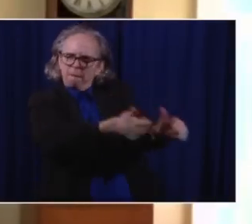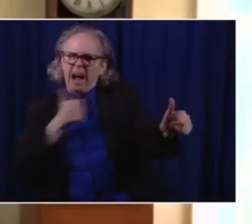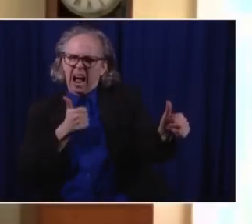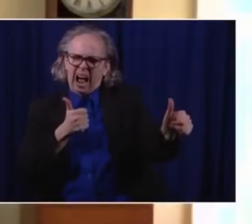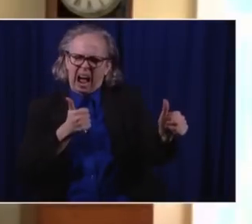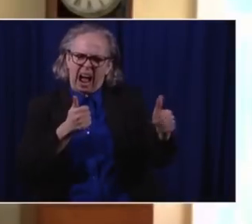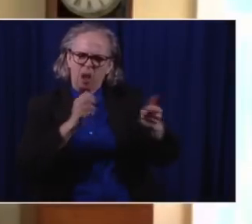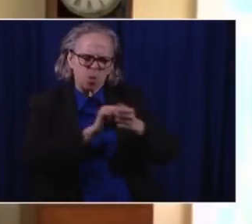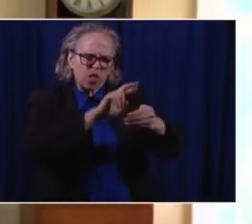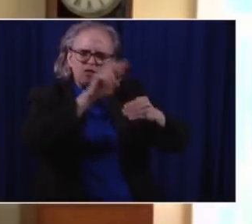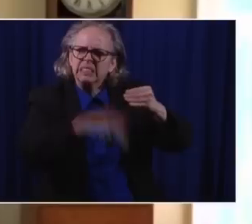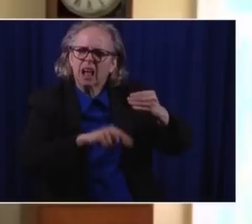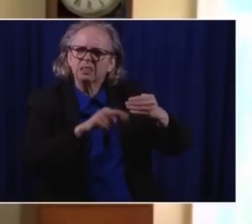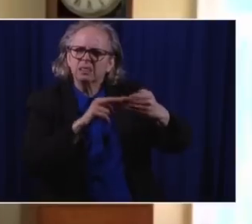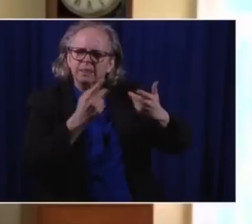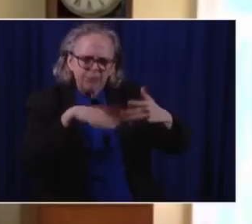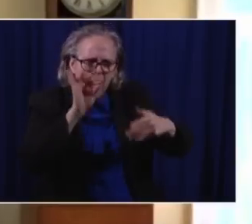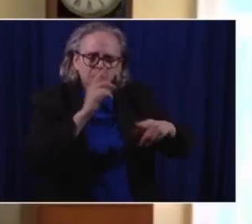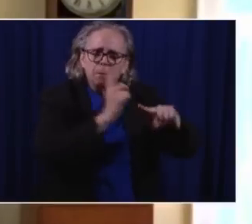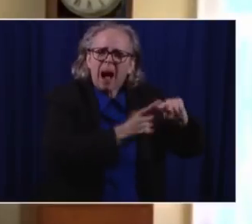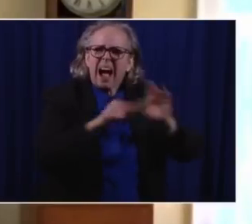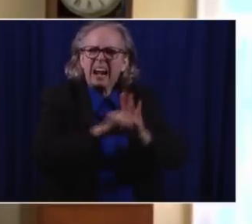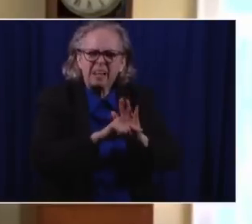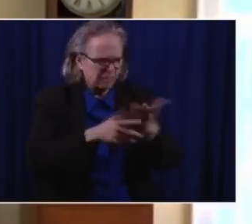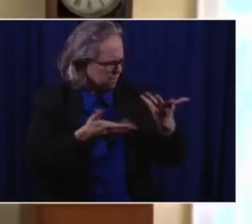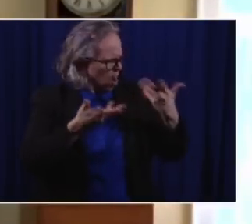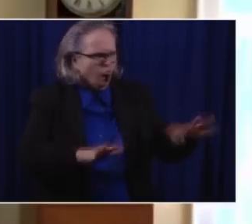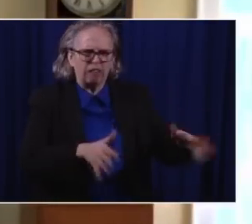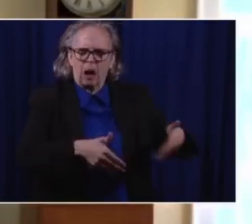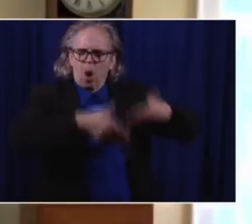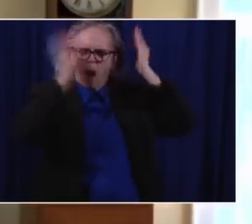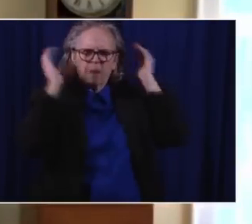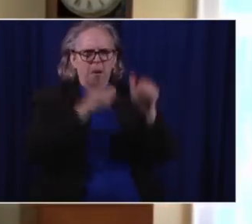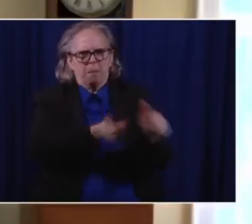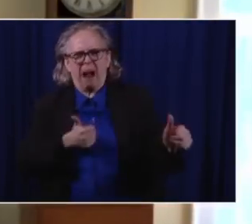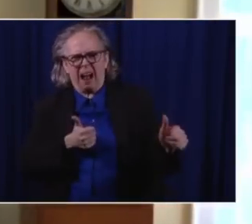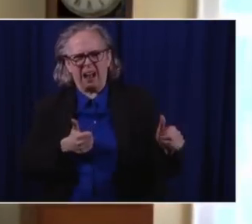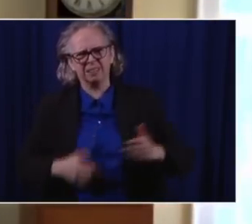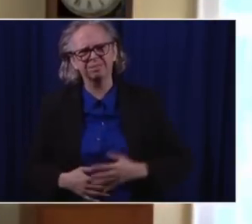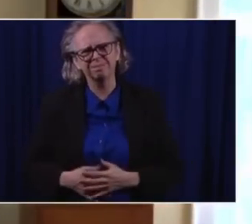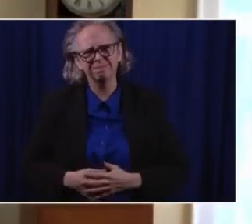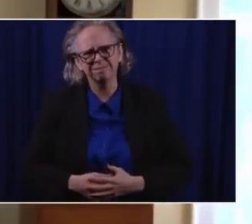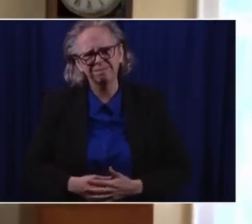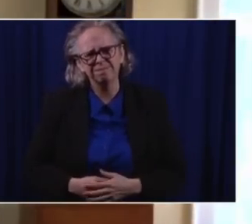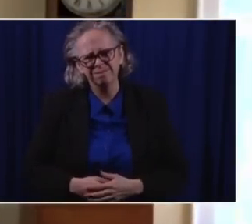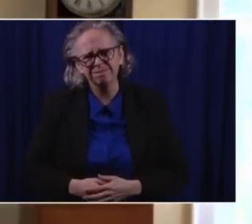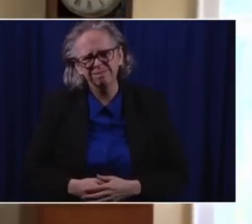it's also causing some problems in regard to the laboratories in getting all this information through. So there's 2 things